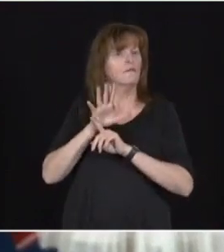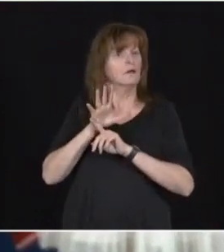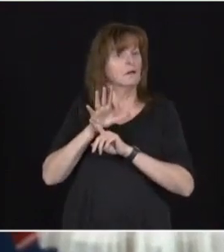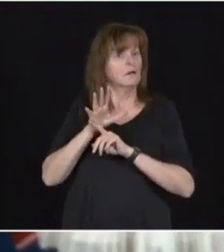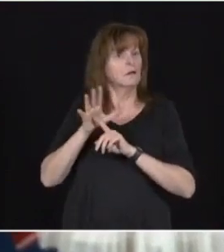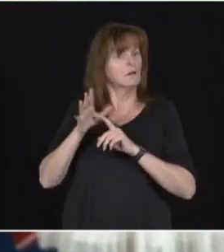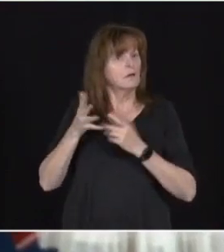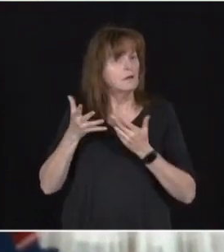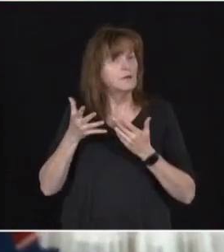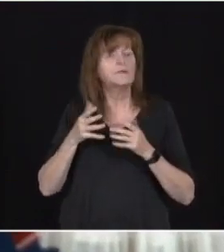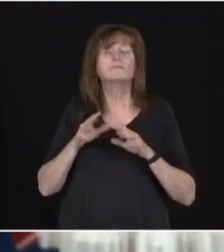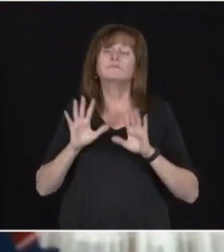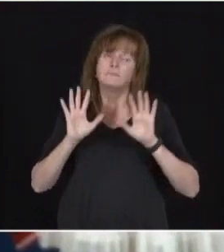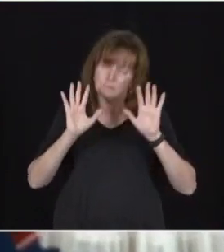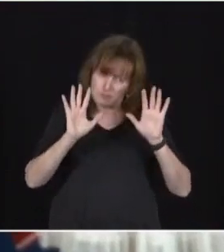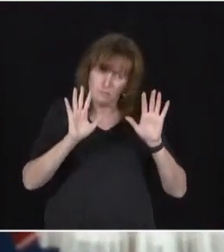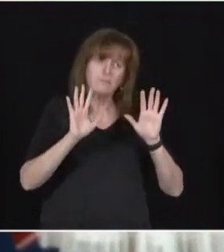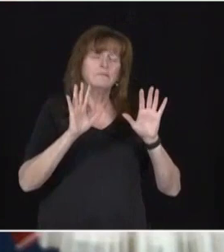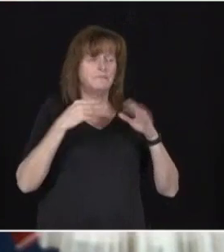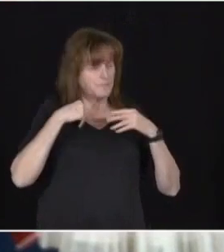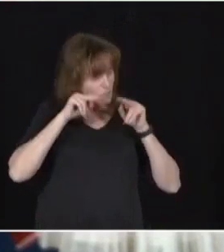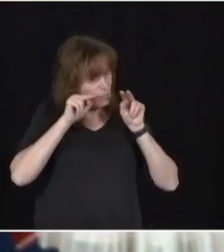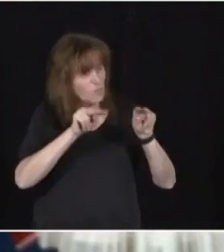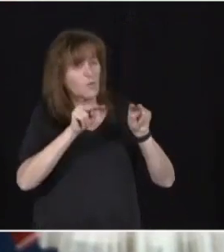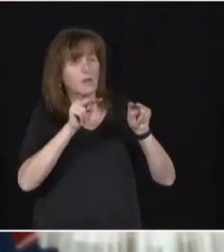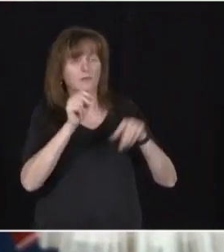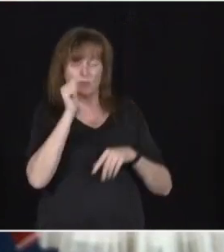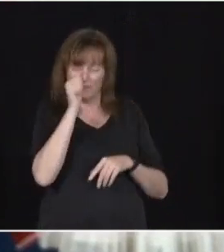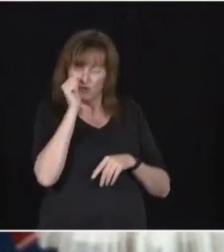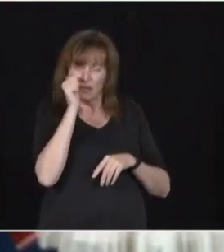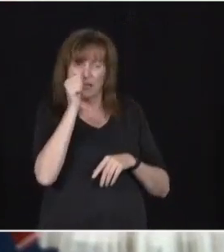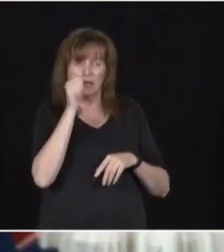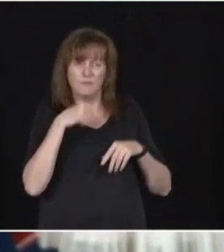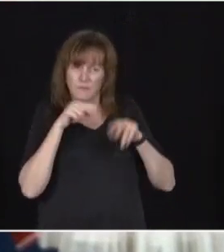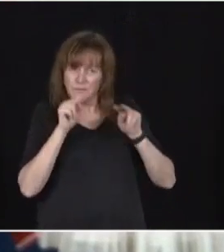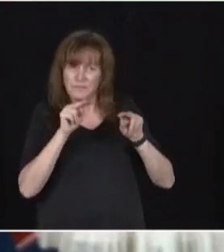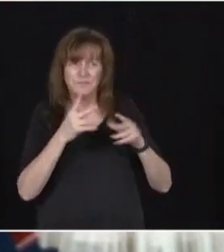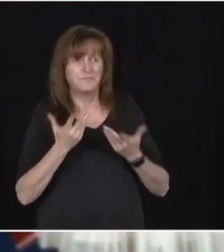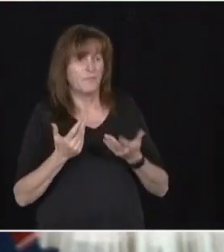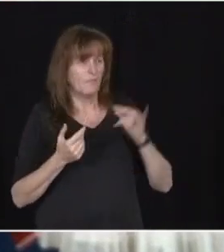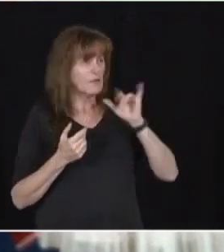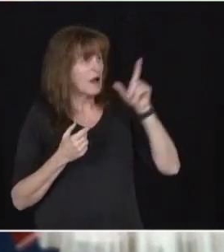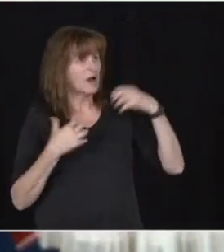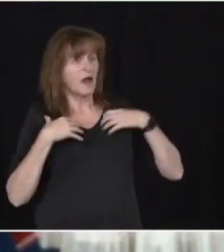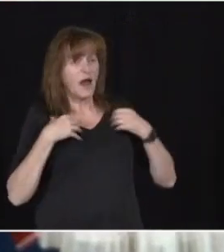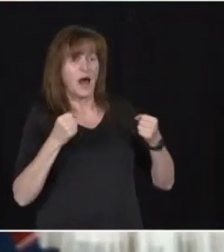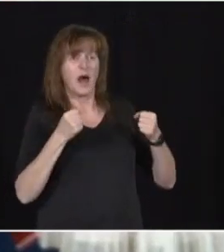Again, we keep an eye on it day by day as you know.